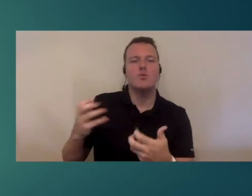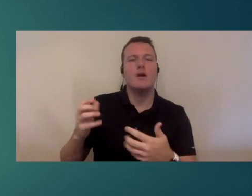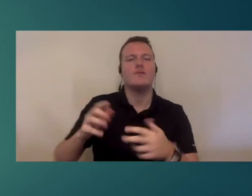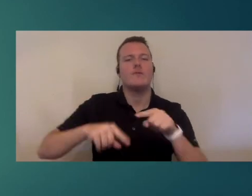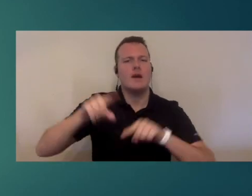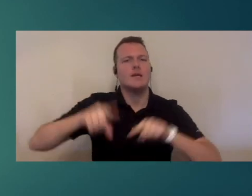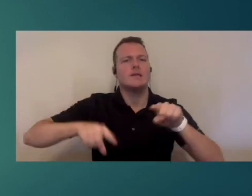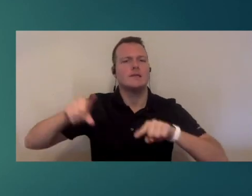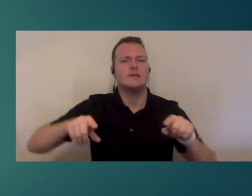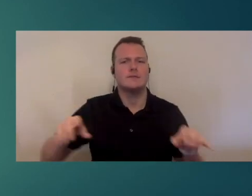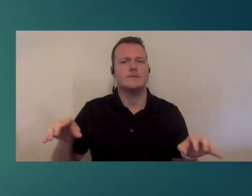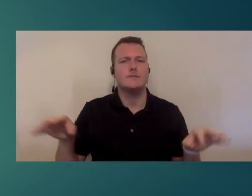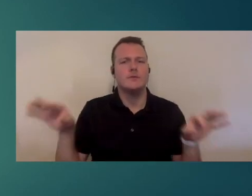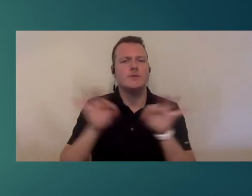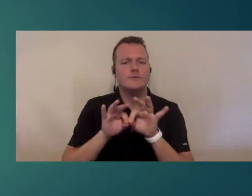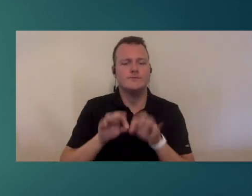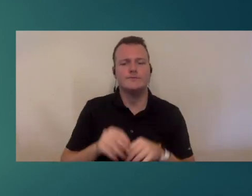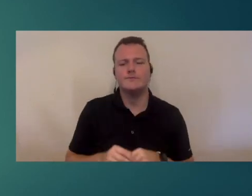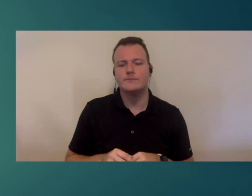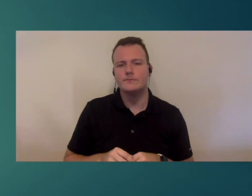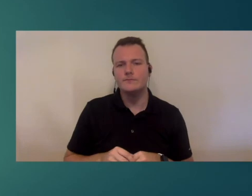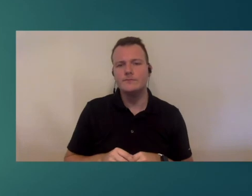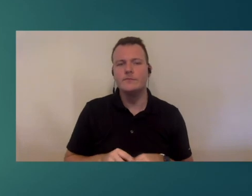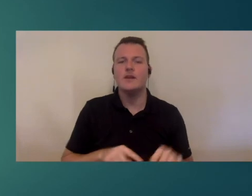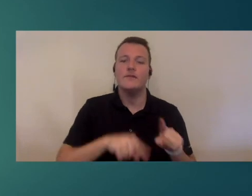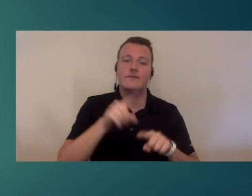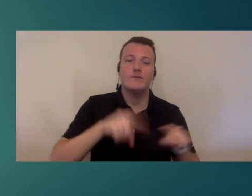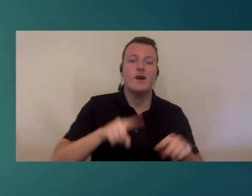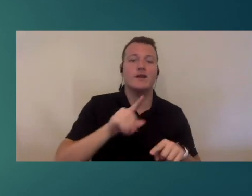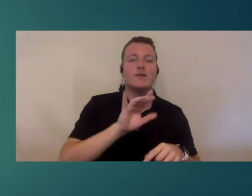on your placements is so important. Your variety and your education is so